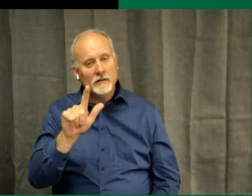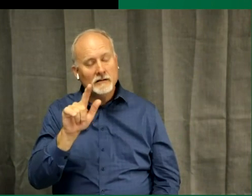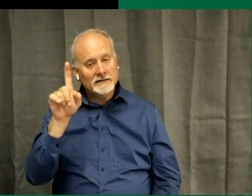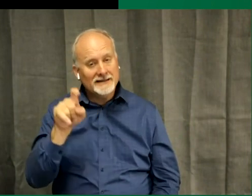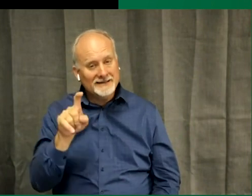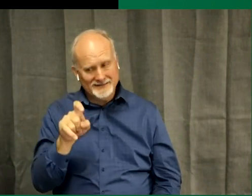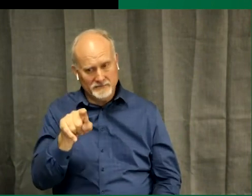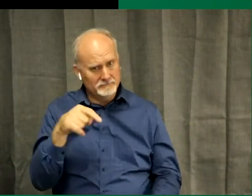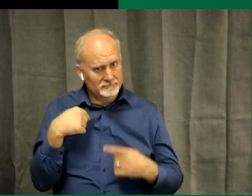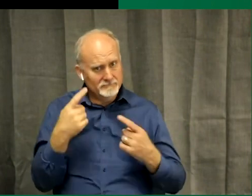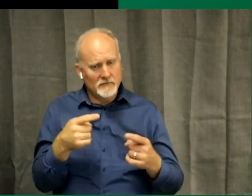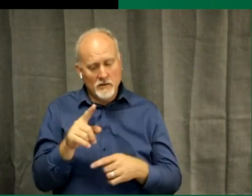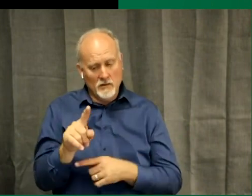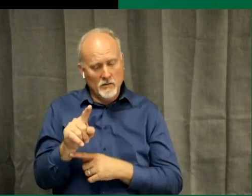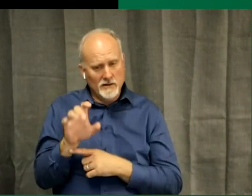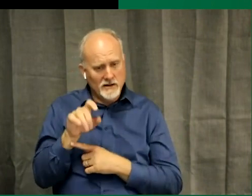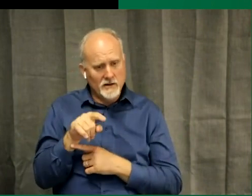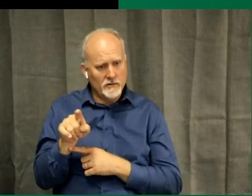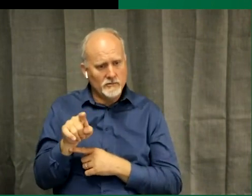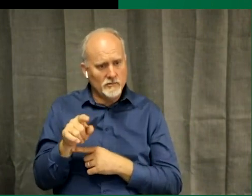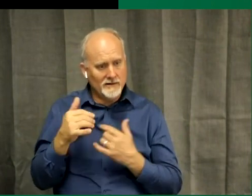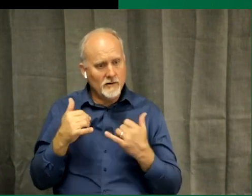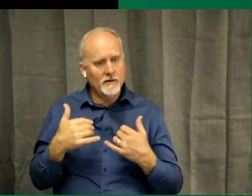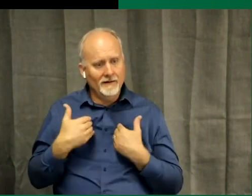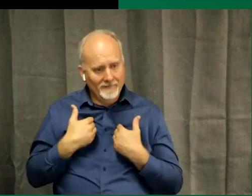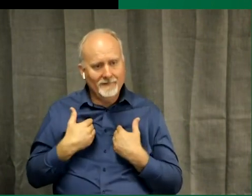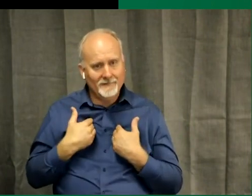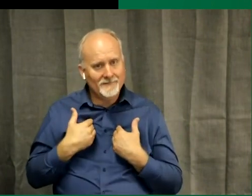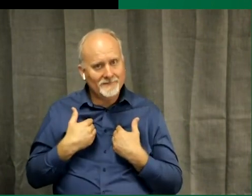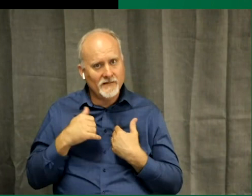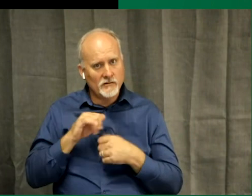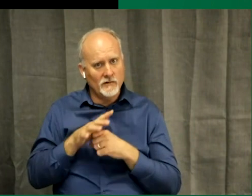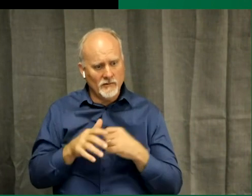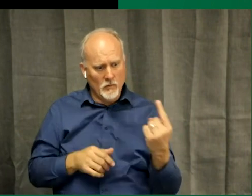100 students at uab currently have covid and they don't know it because they're asymptomatic